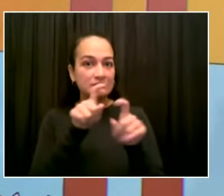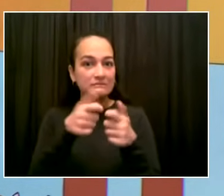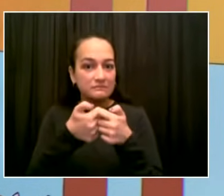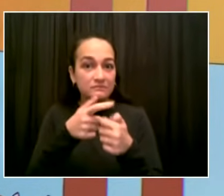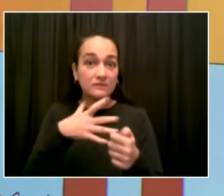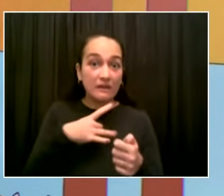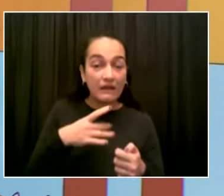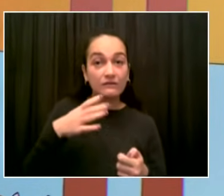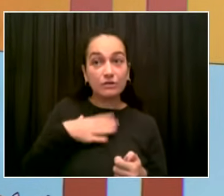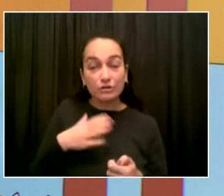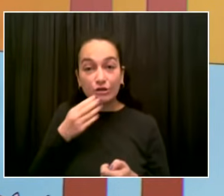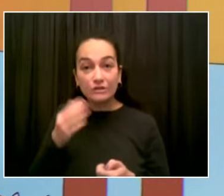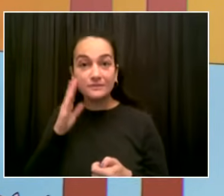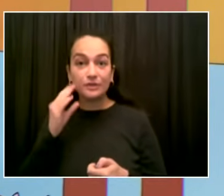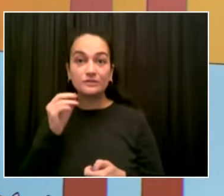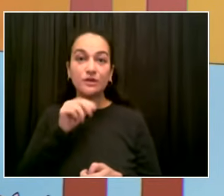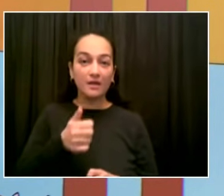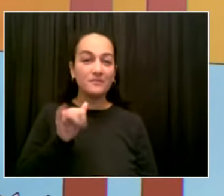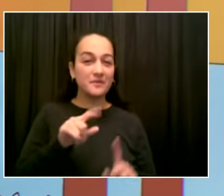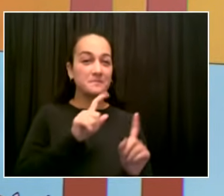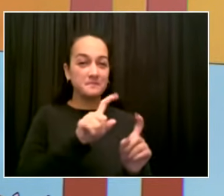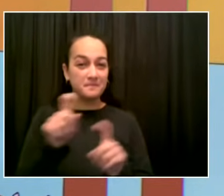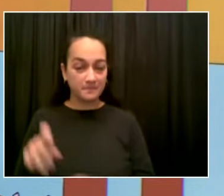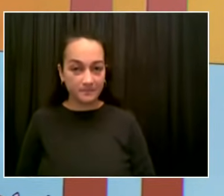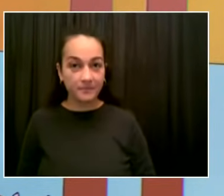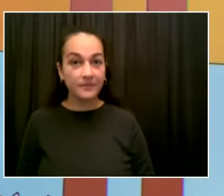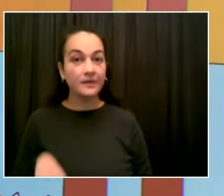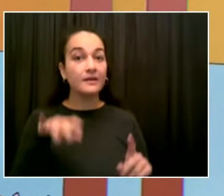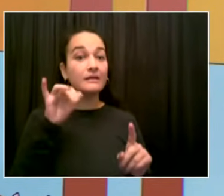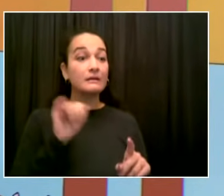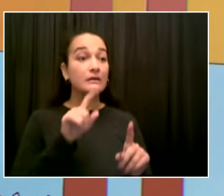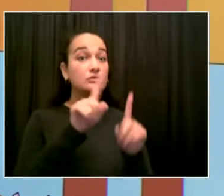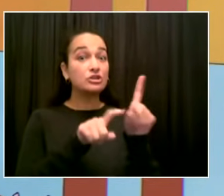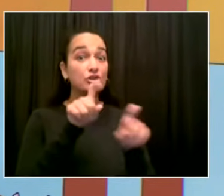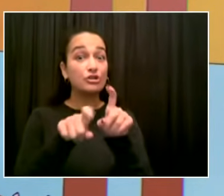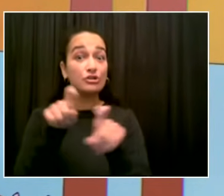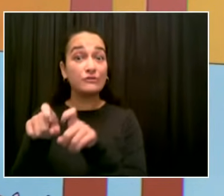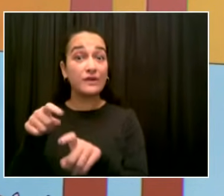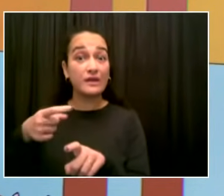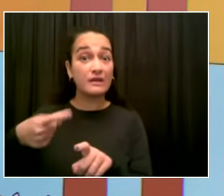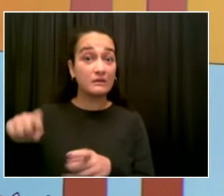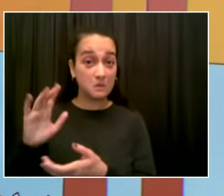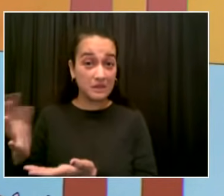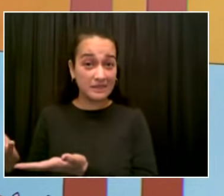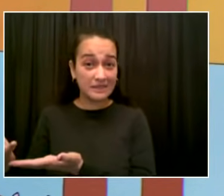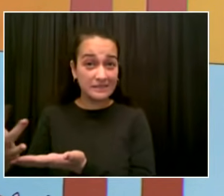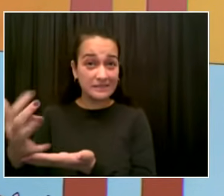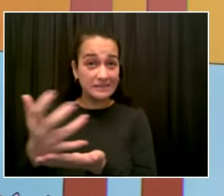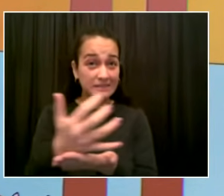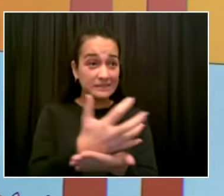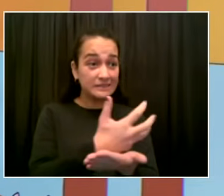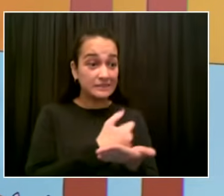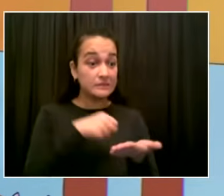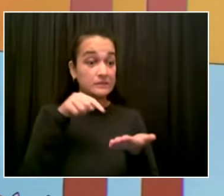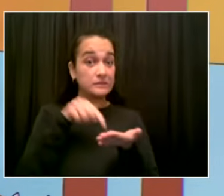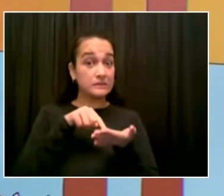KIND OF PLEDGE OR POMRISE ON HOW